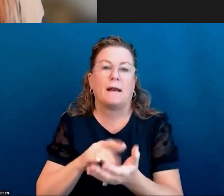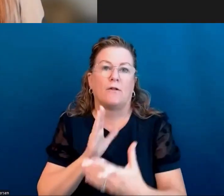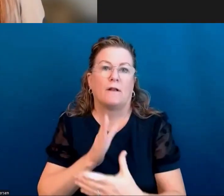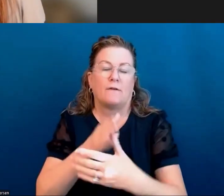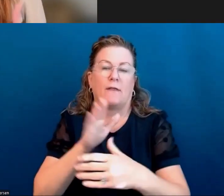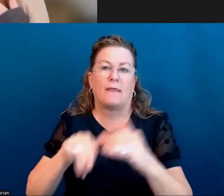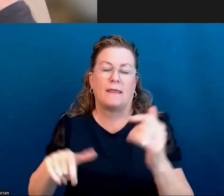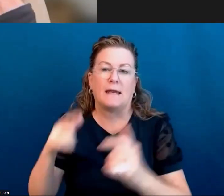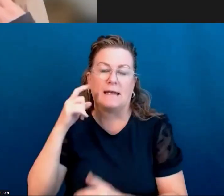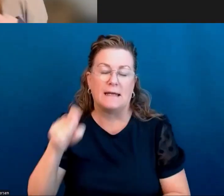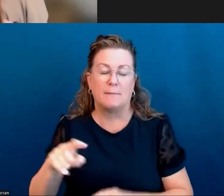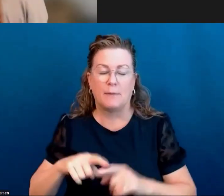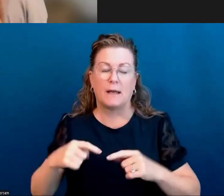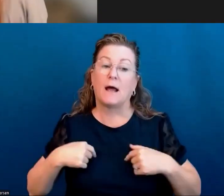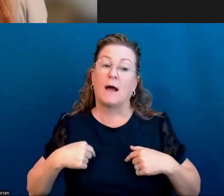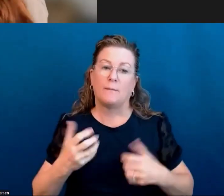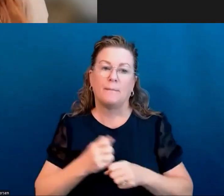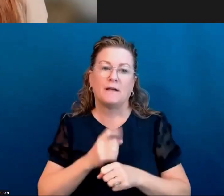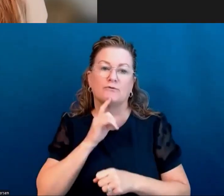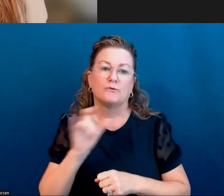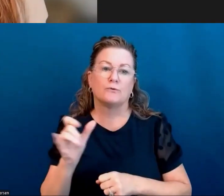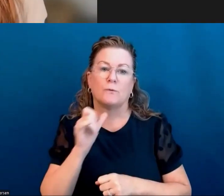something, and sometimes it can just sometimes gi can be